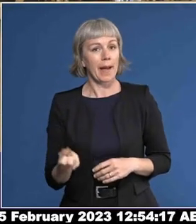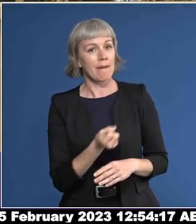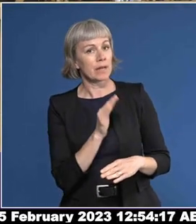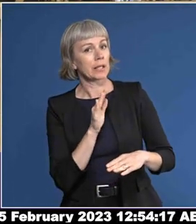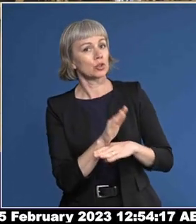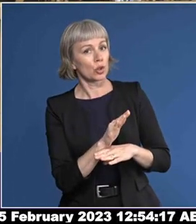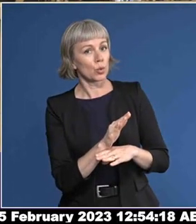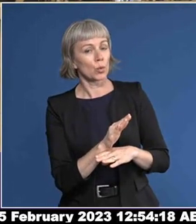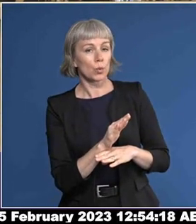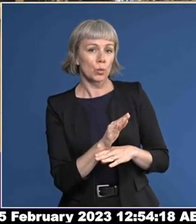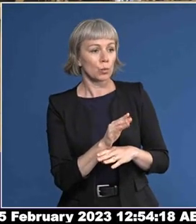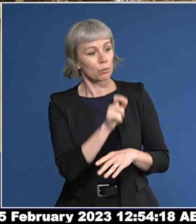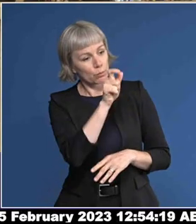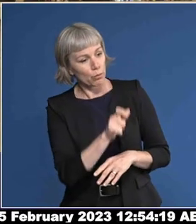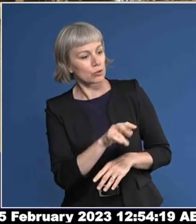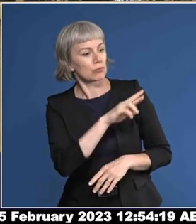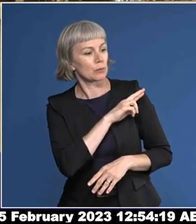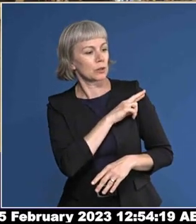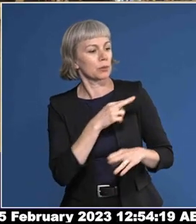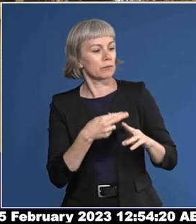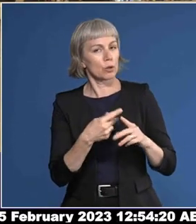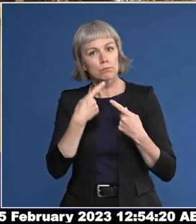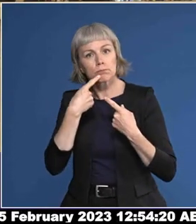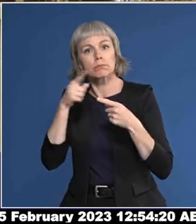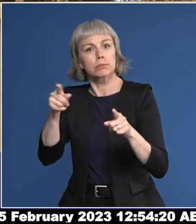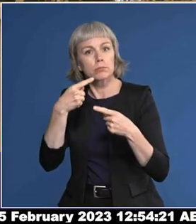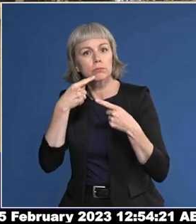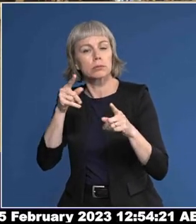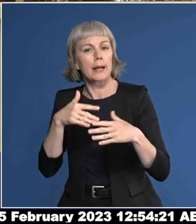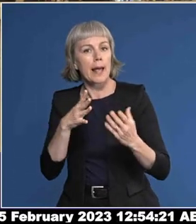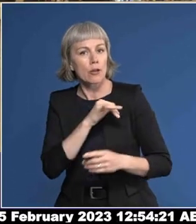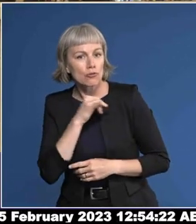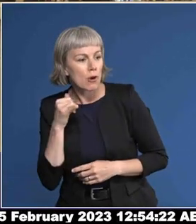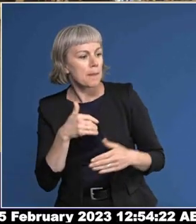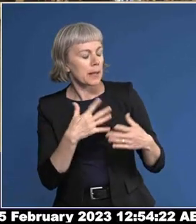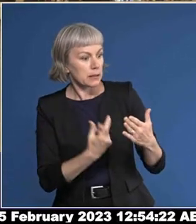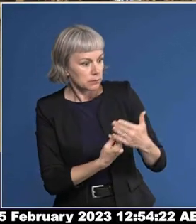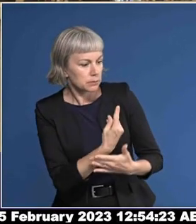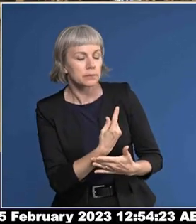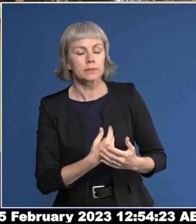Our external - our policy and procedure has just been completely revamped over the last sort of eight, nine months.